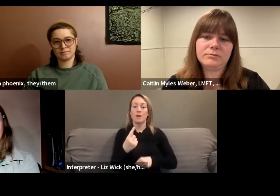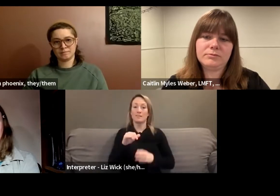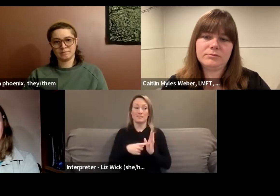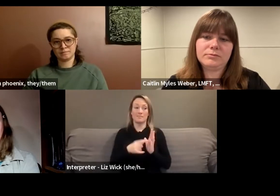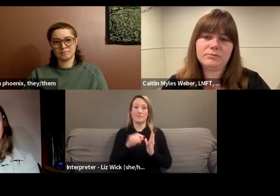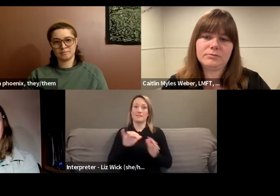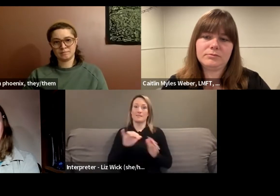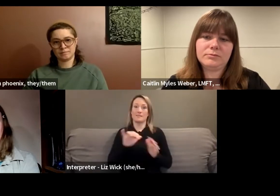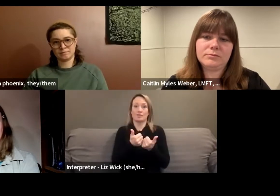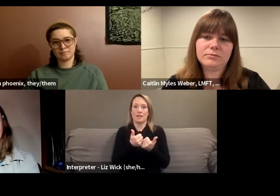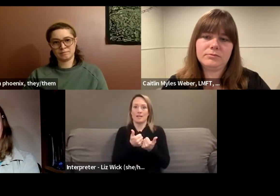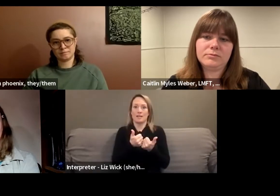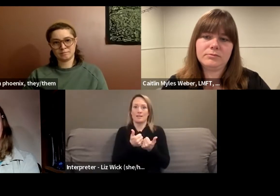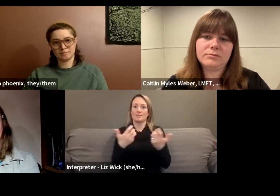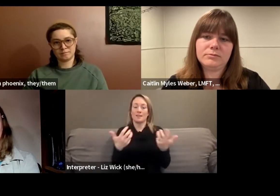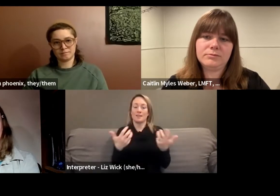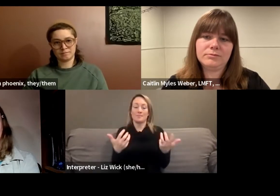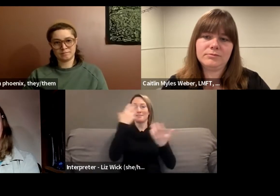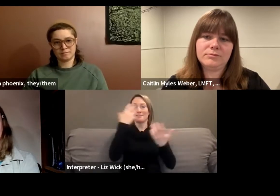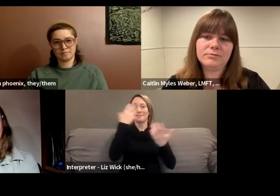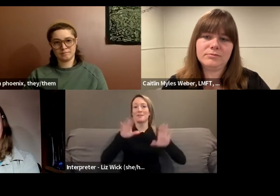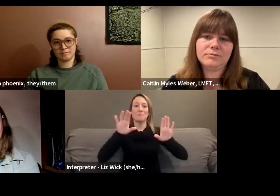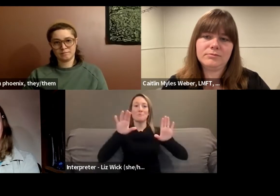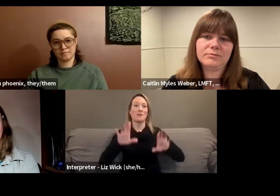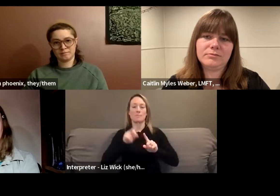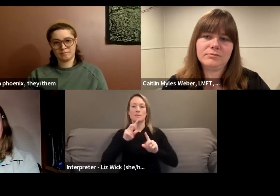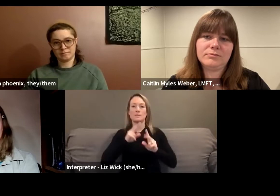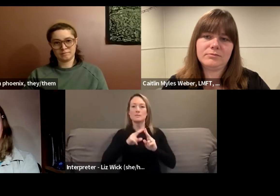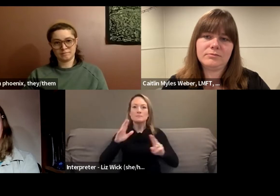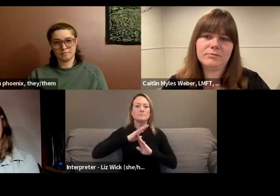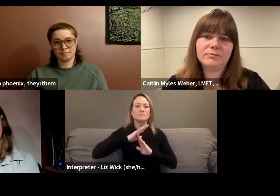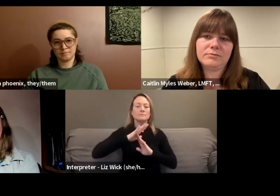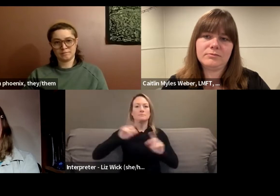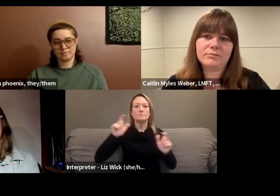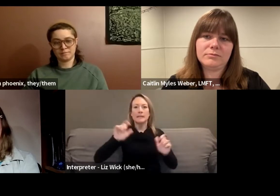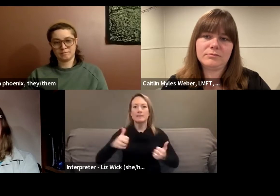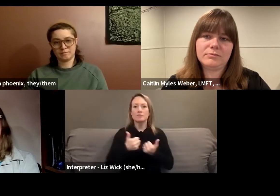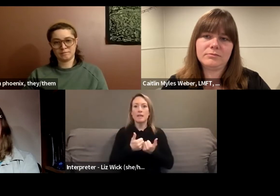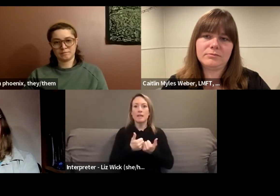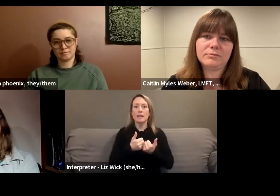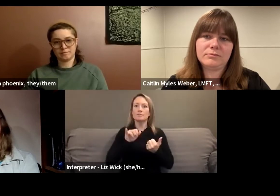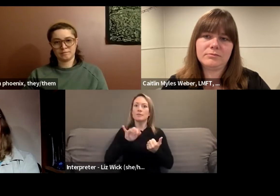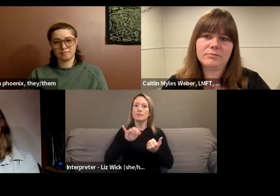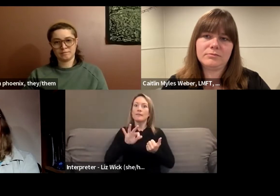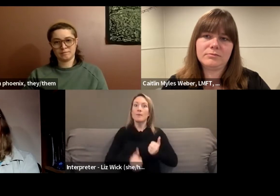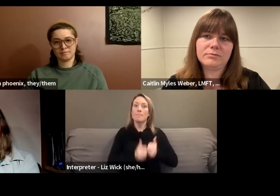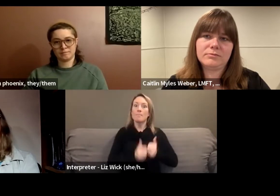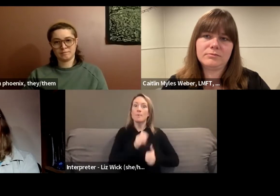I mean it's lovely and wonderful and whatever, but it's also really challenging sometimes if you've spent the majority of your life denying